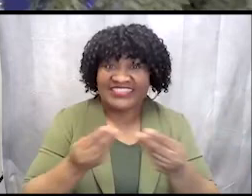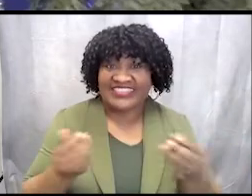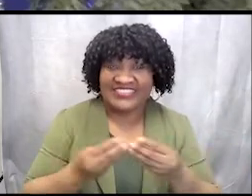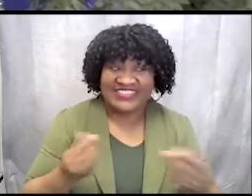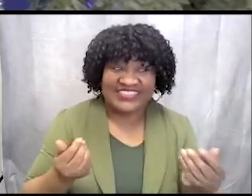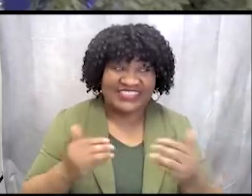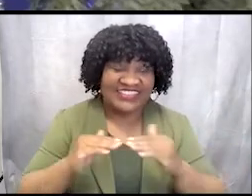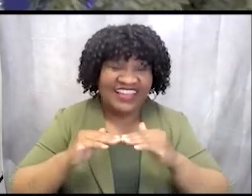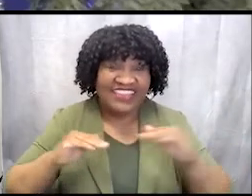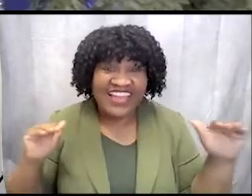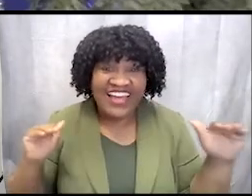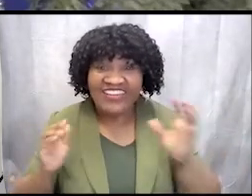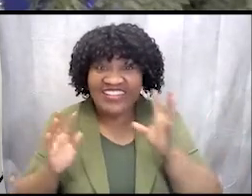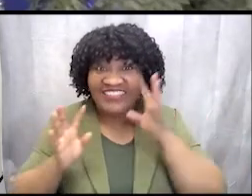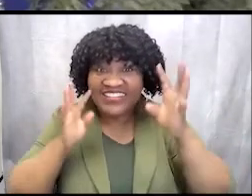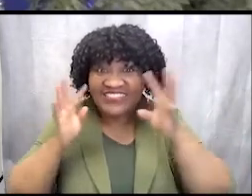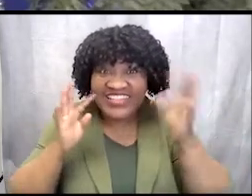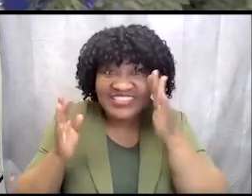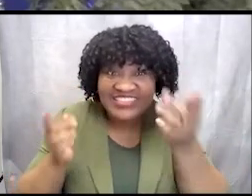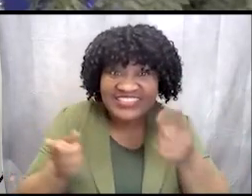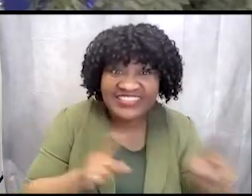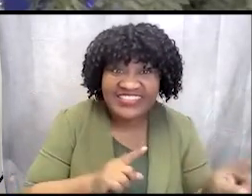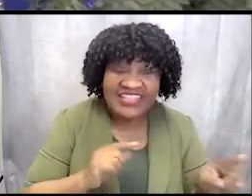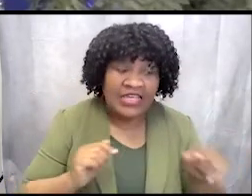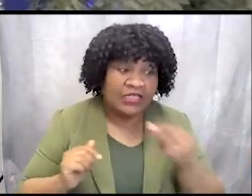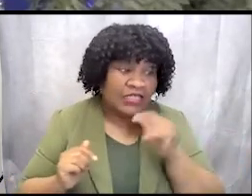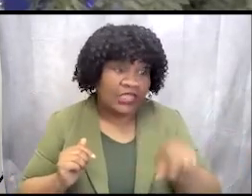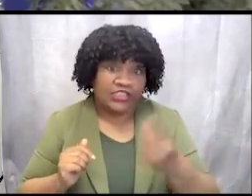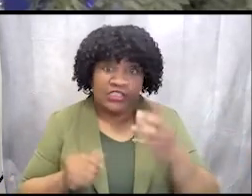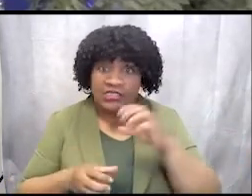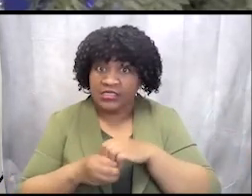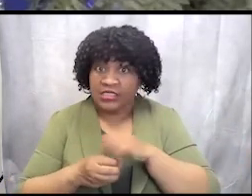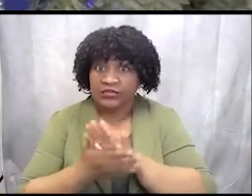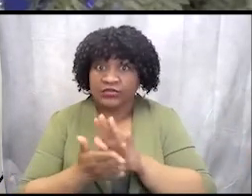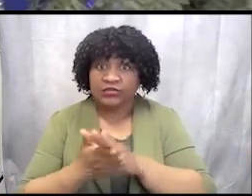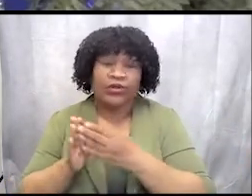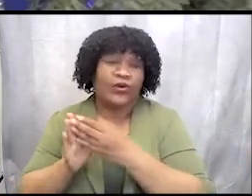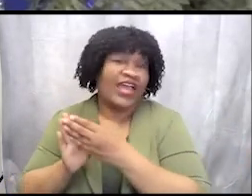a level of just innovation, and this is not just in schools, it's across every industry,